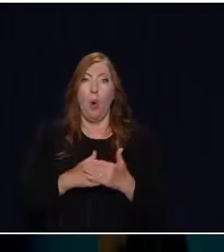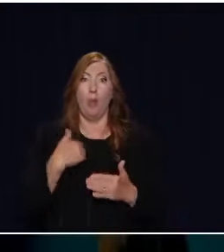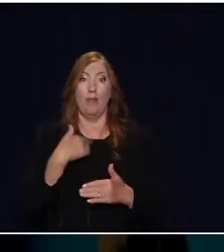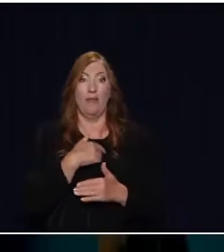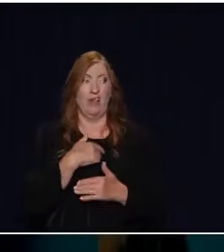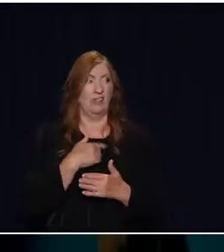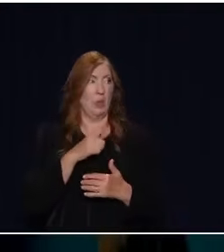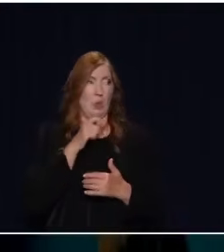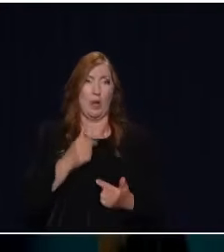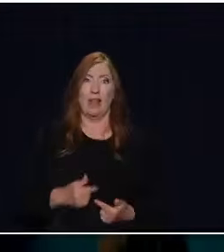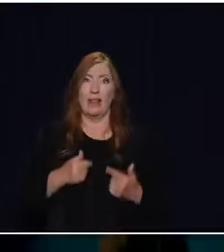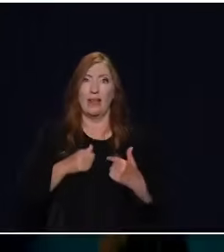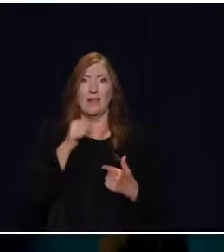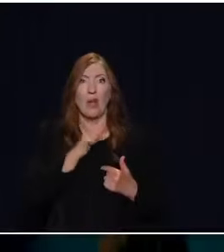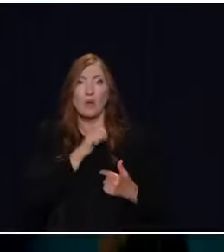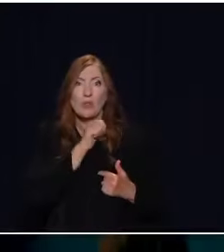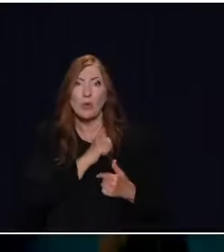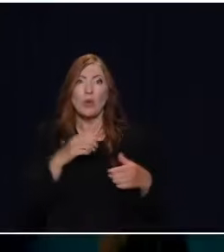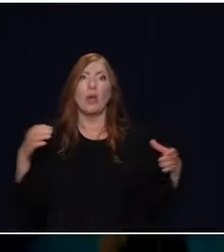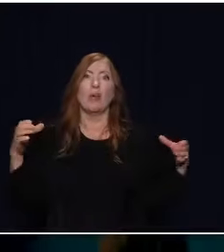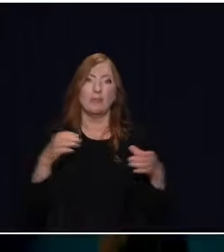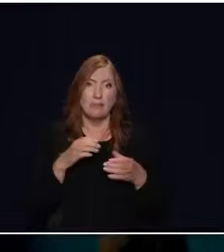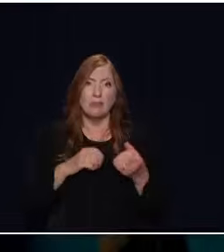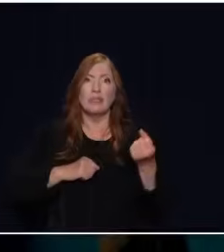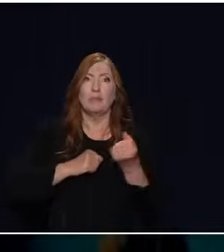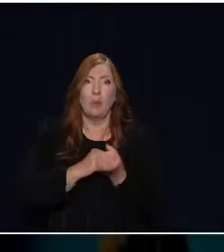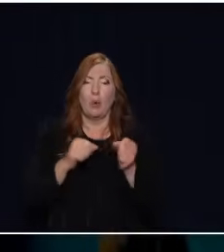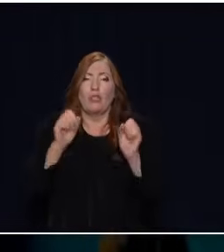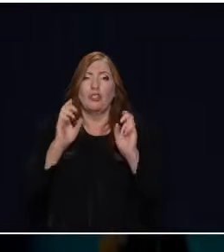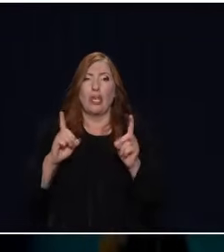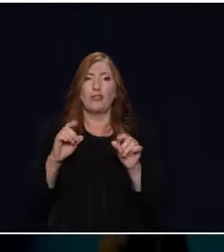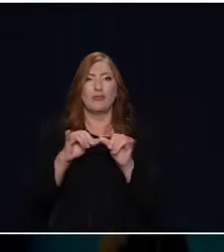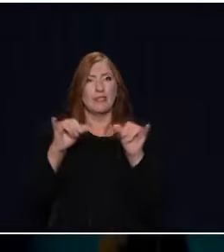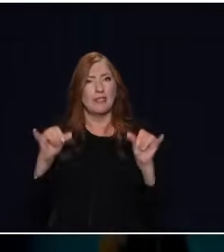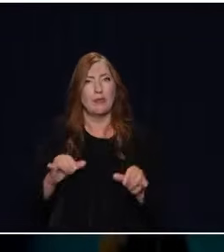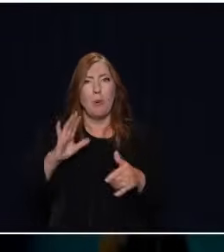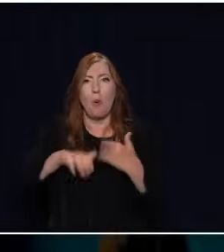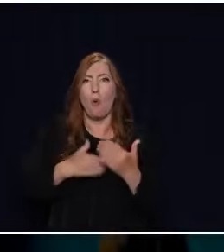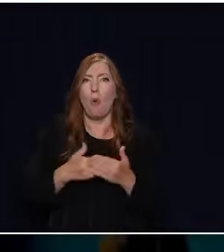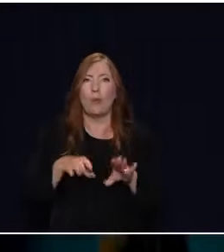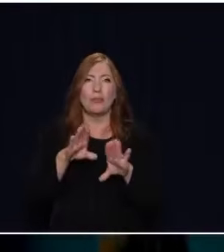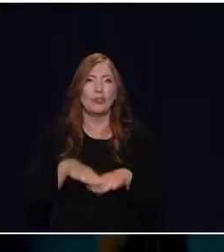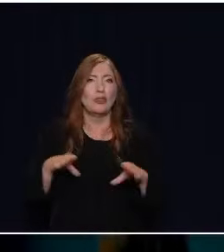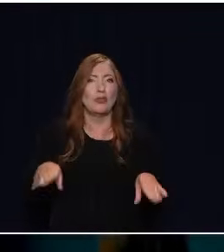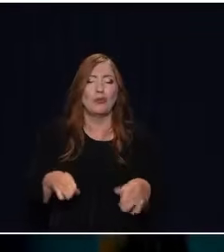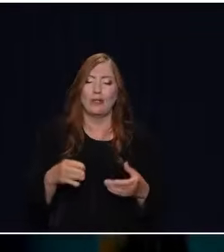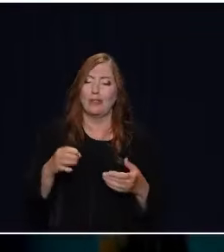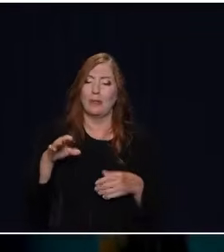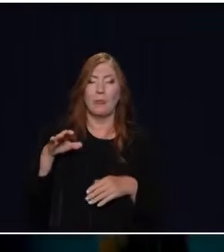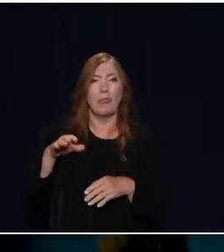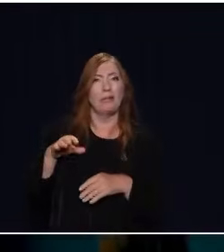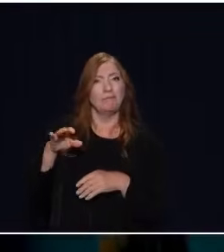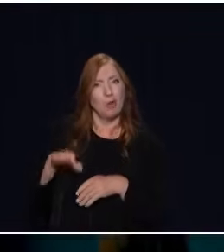SO I THINK IT IS VERY IMPORTANT THAT WE ALL, AS ARIZONANS, COME TOGETHER AND SUSPECT OUR